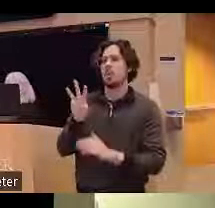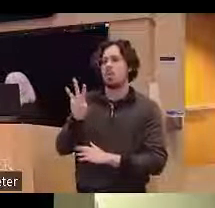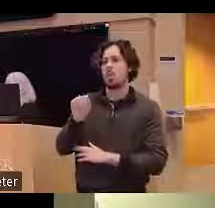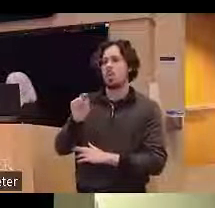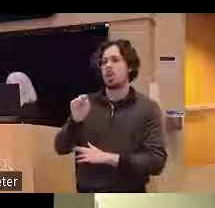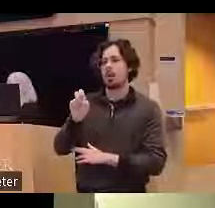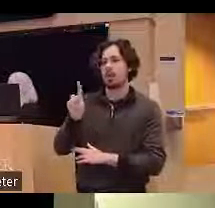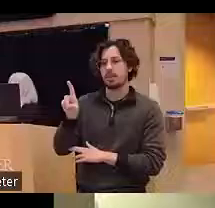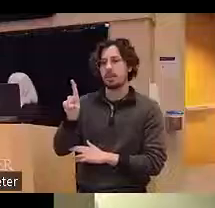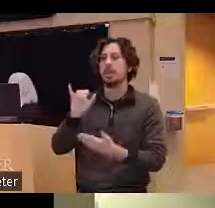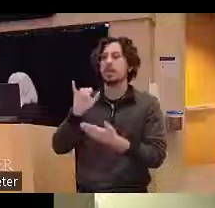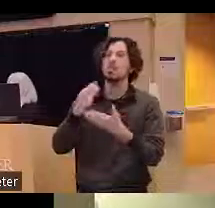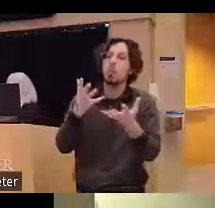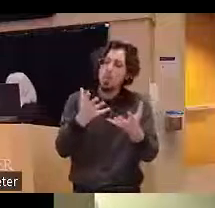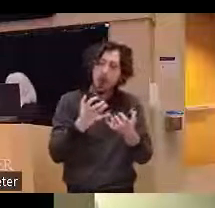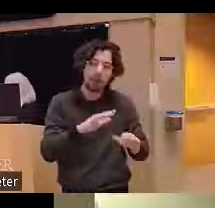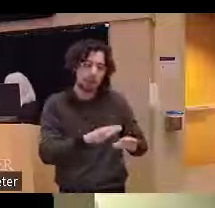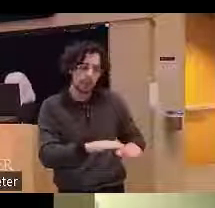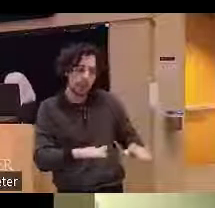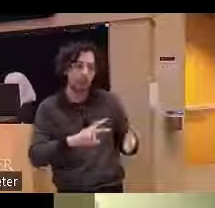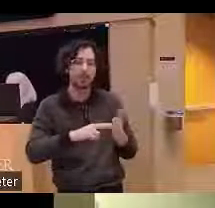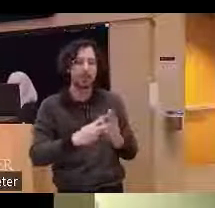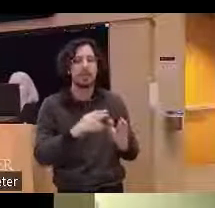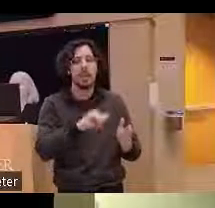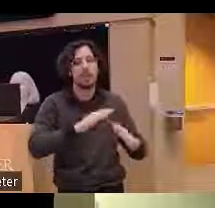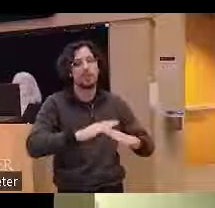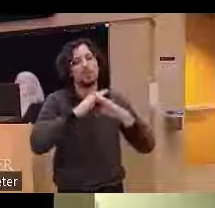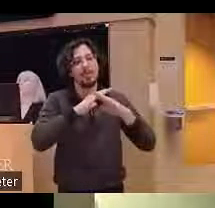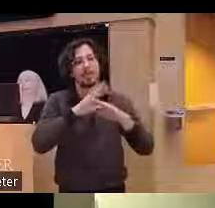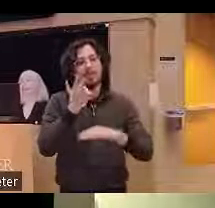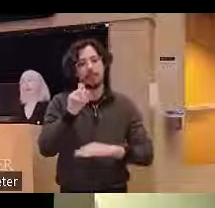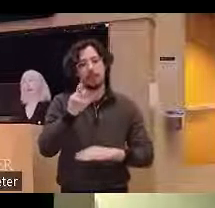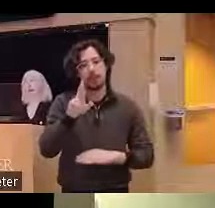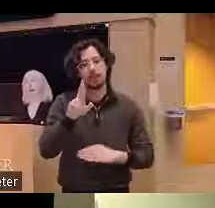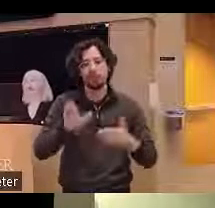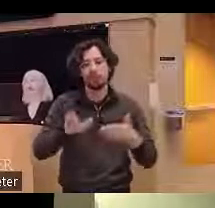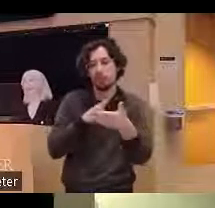don't discourage parenting at any rate at any age but I think it's important nonetheless to